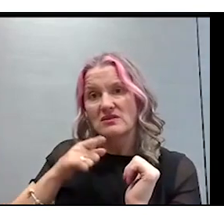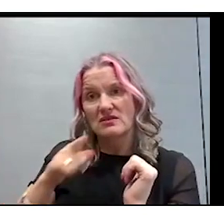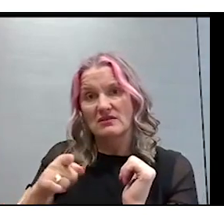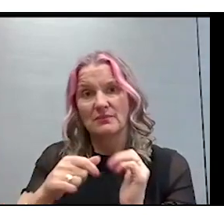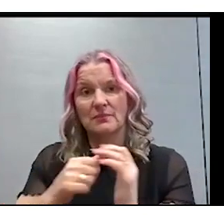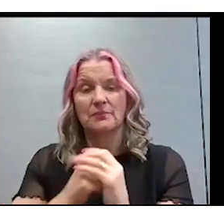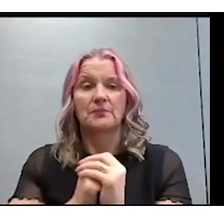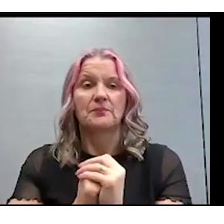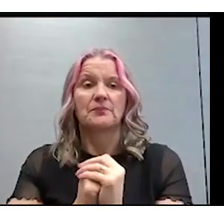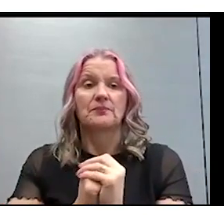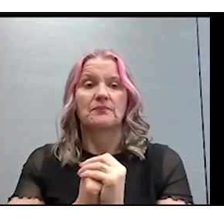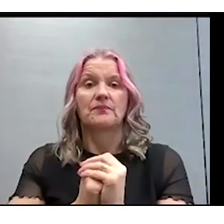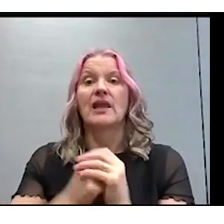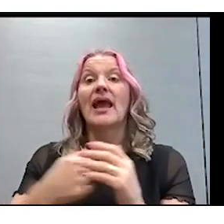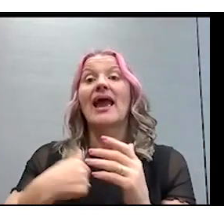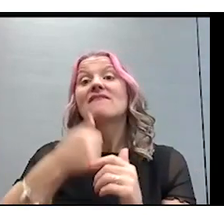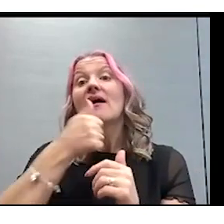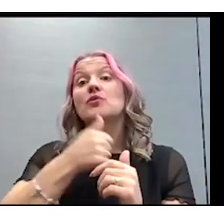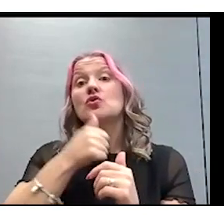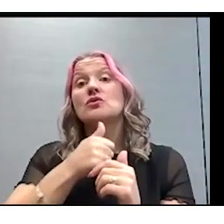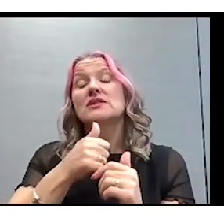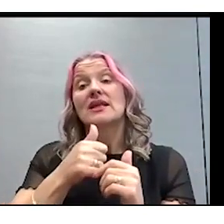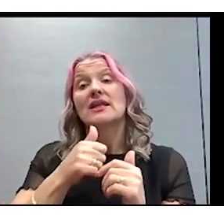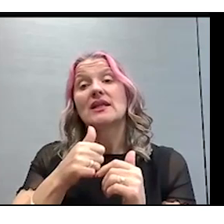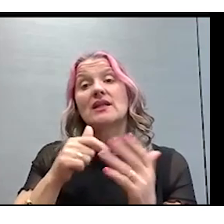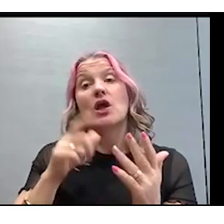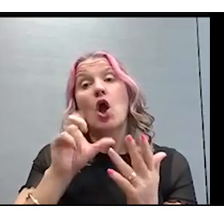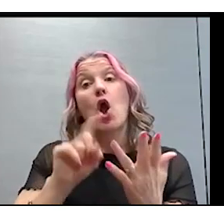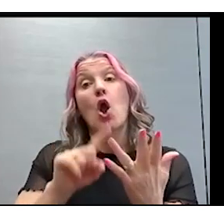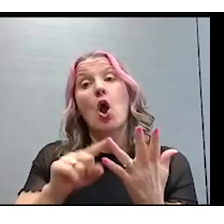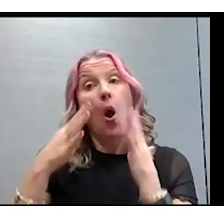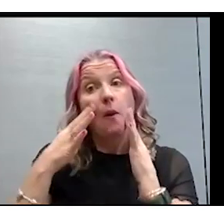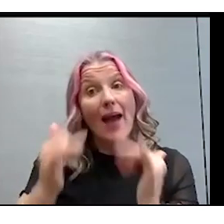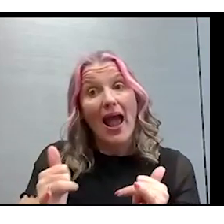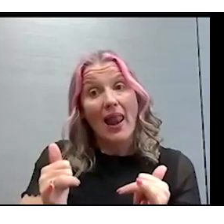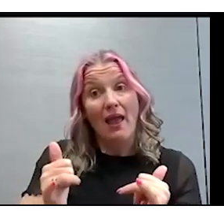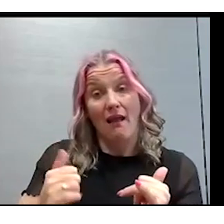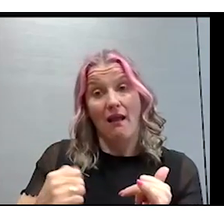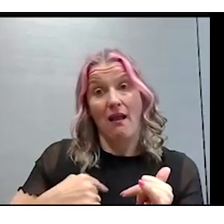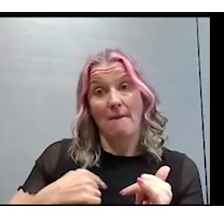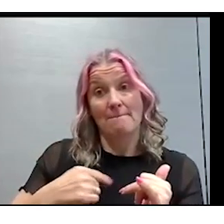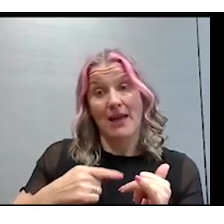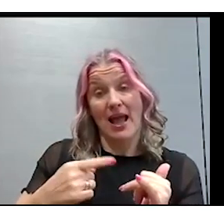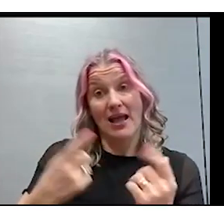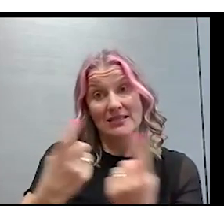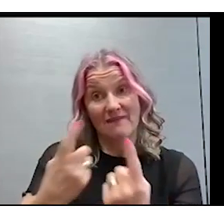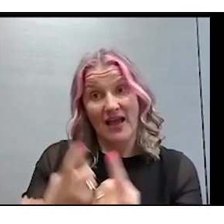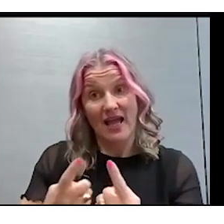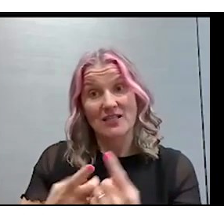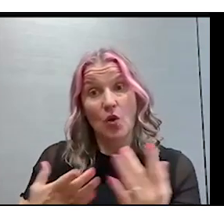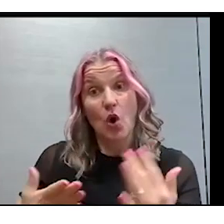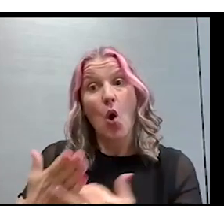It means that if I'm using compiled on my device, yes it will run through the data I have on my